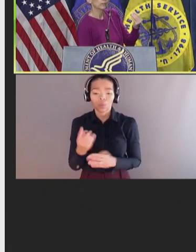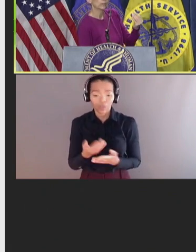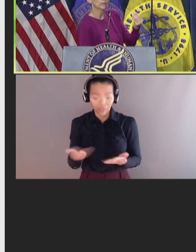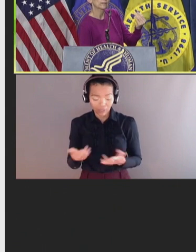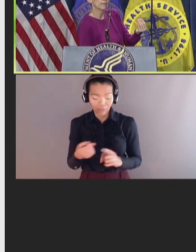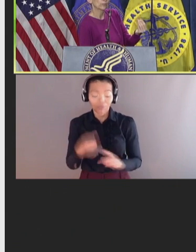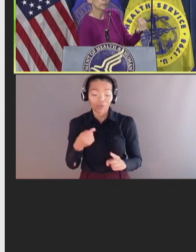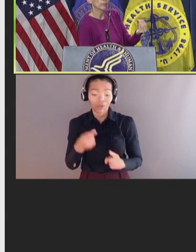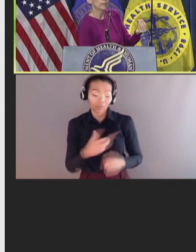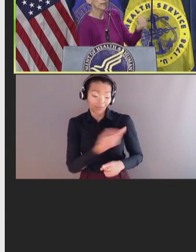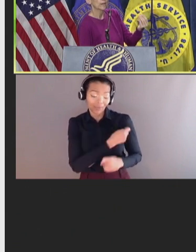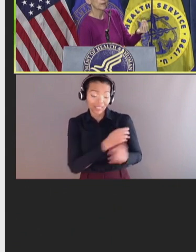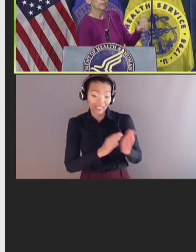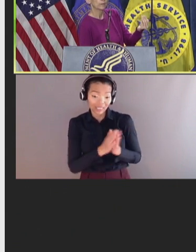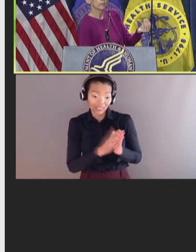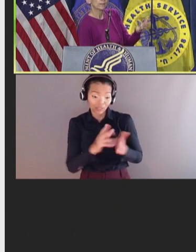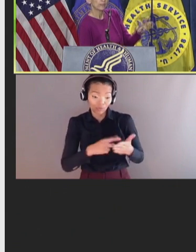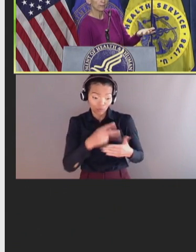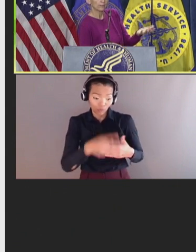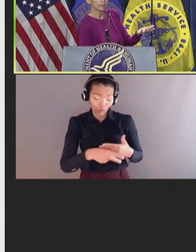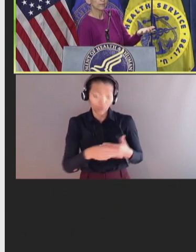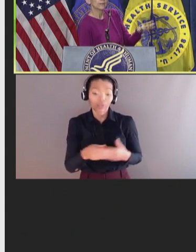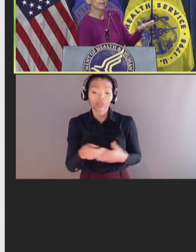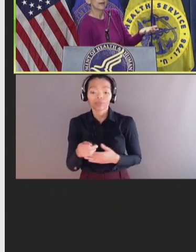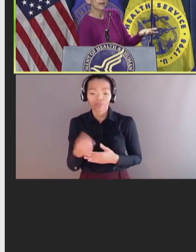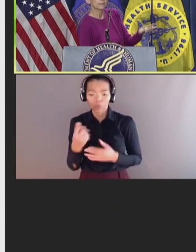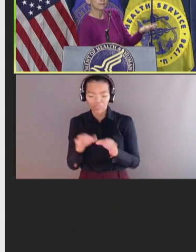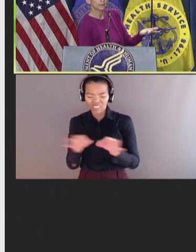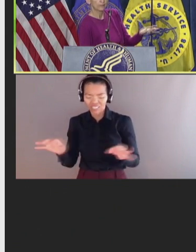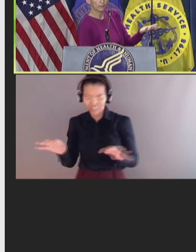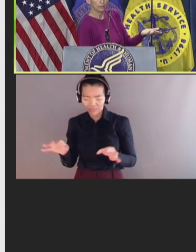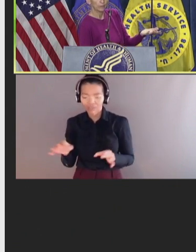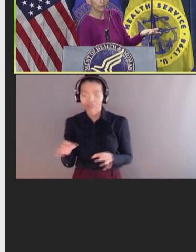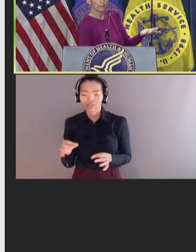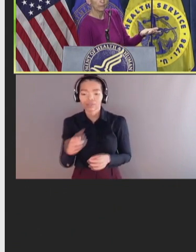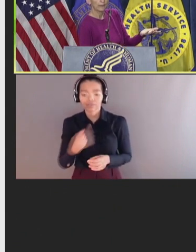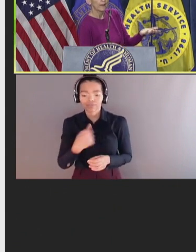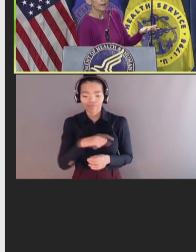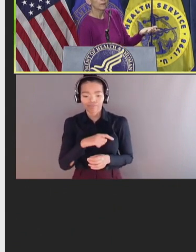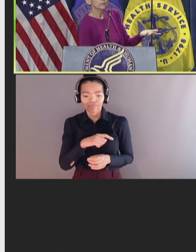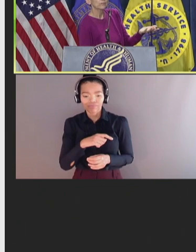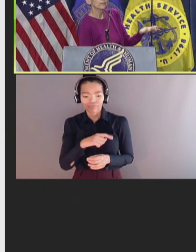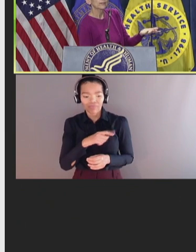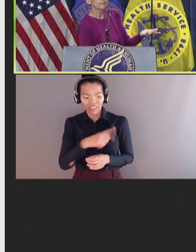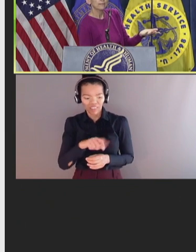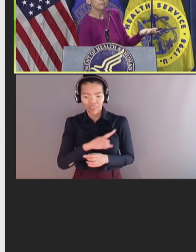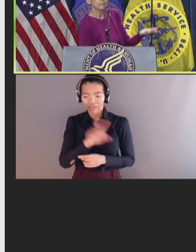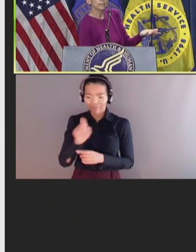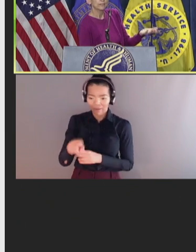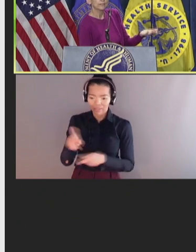organizations came up with this sentence that they ask people, "How does the vaccine fit into